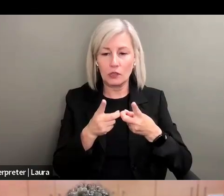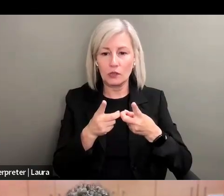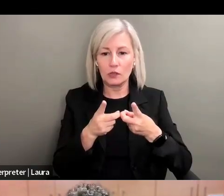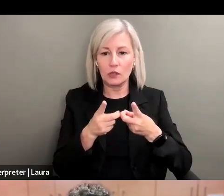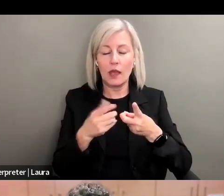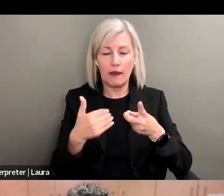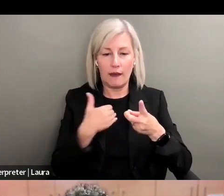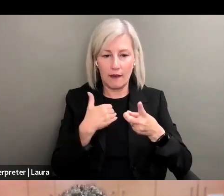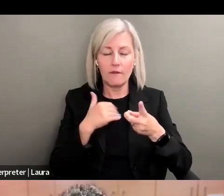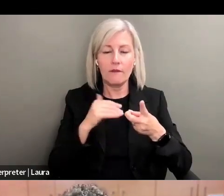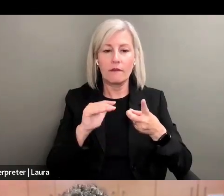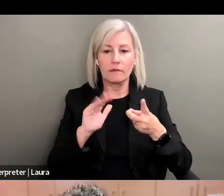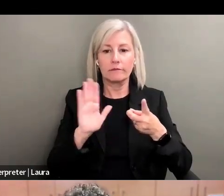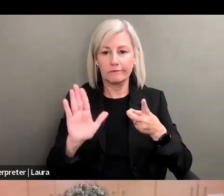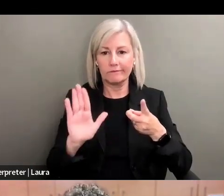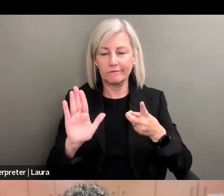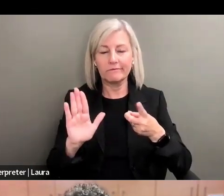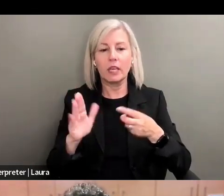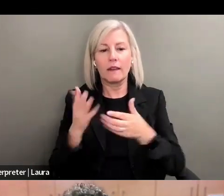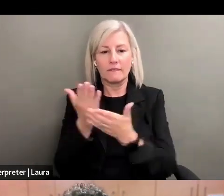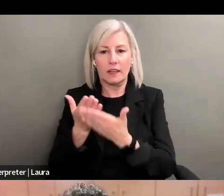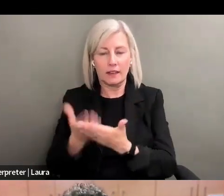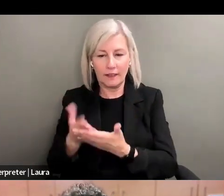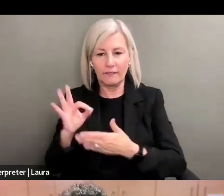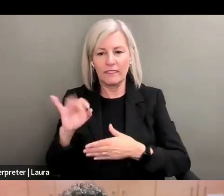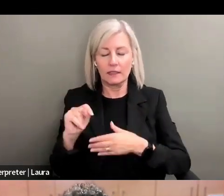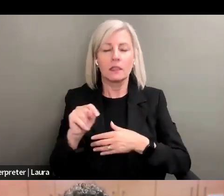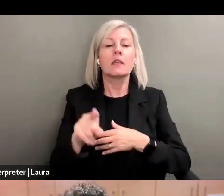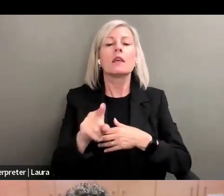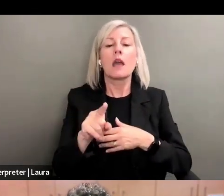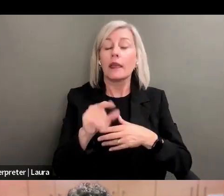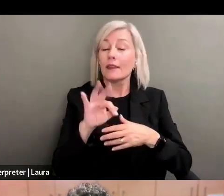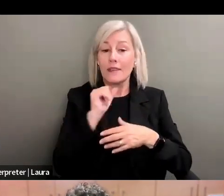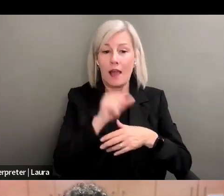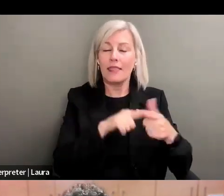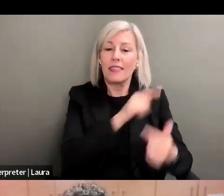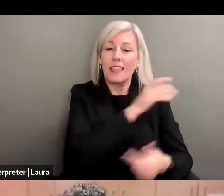If not, again, the clinical audiologist should have verified fit prior